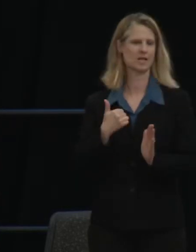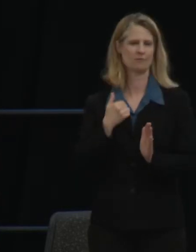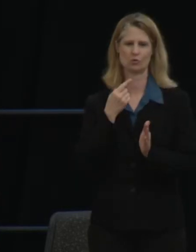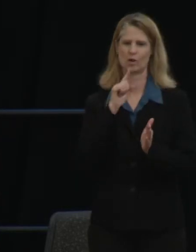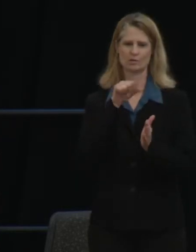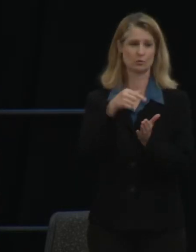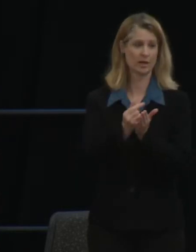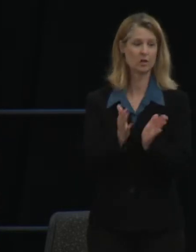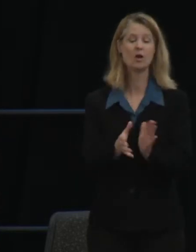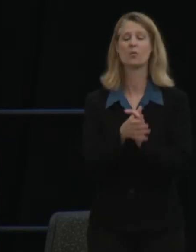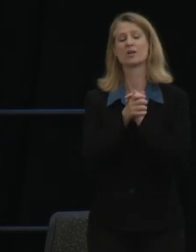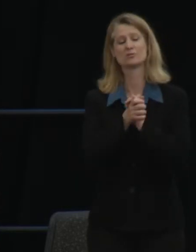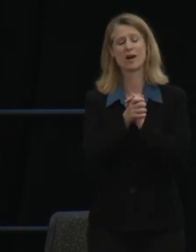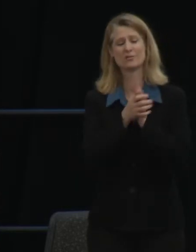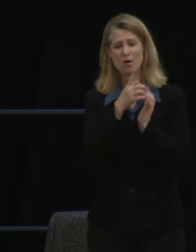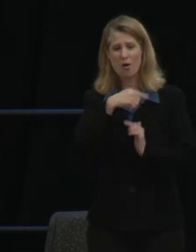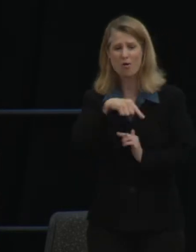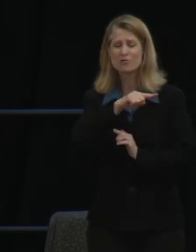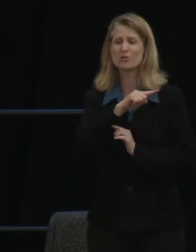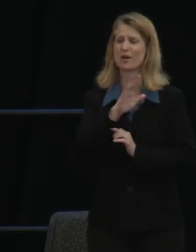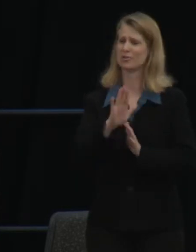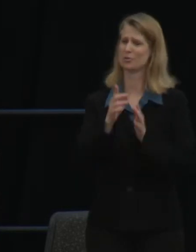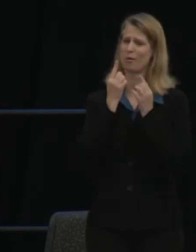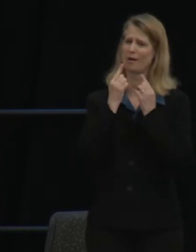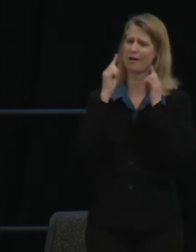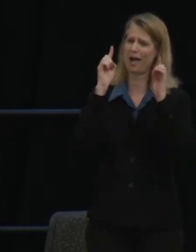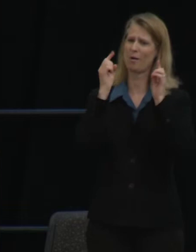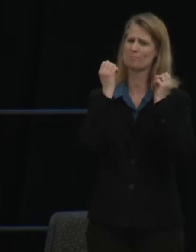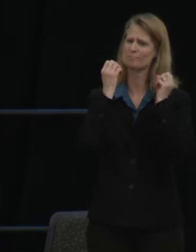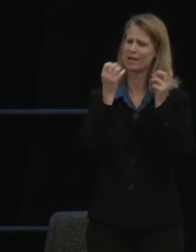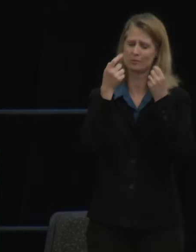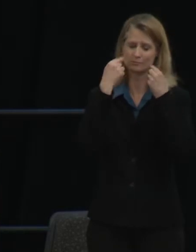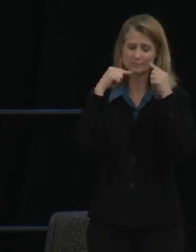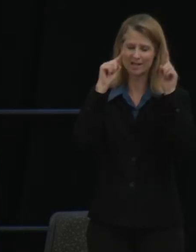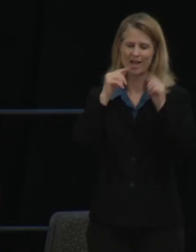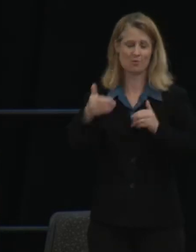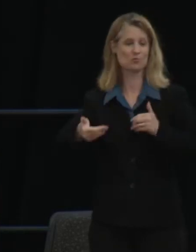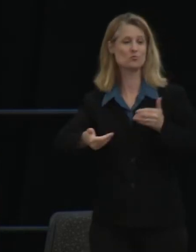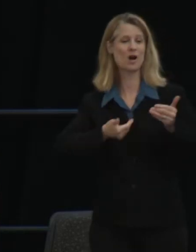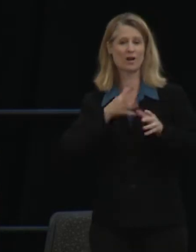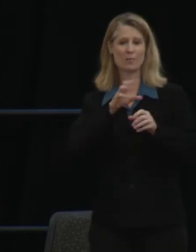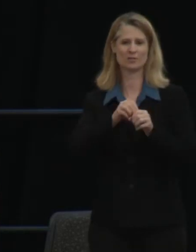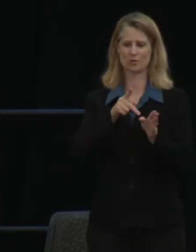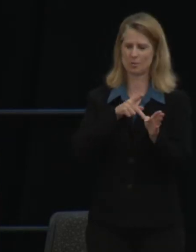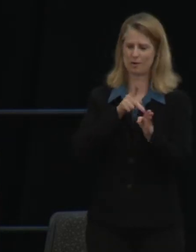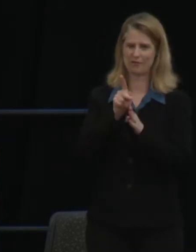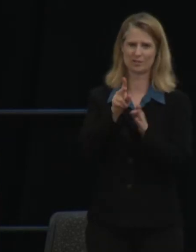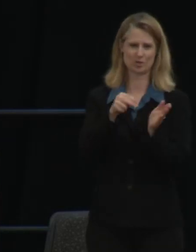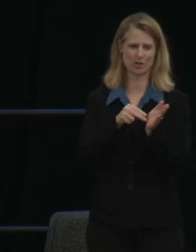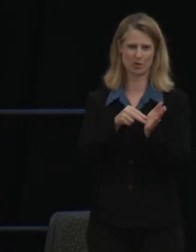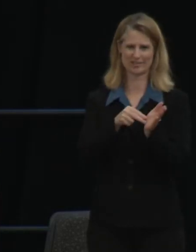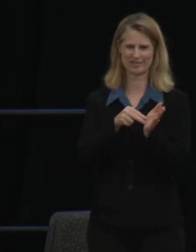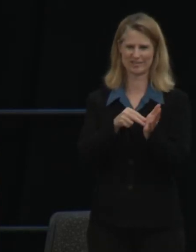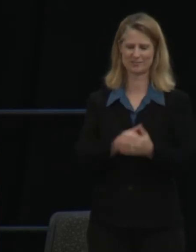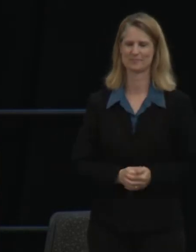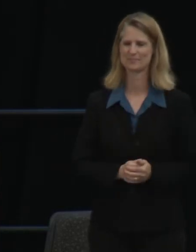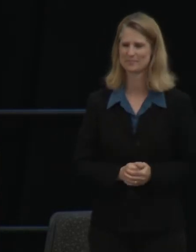We congratulate you on your accomplishments, and we welcome you to the profession of nursing.